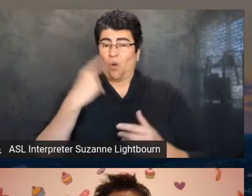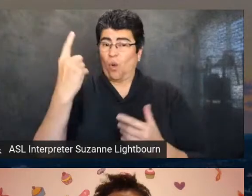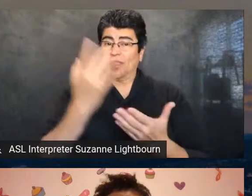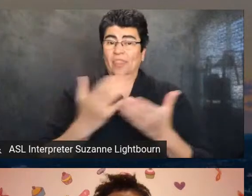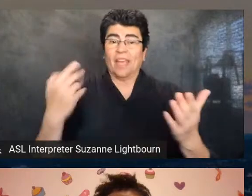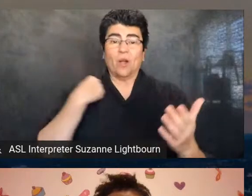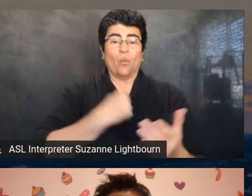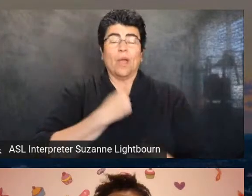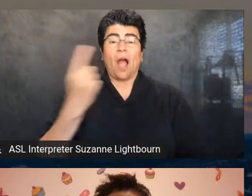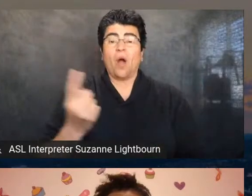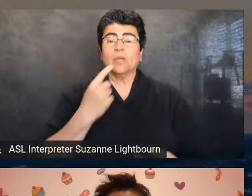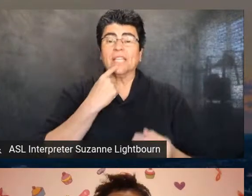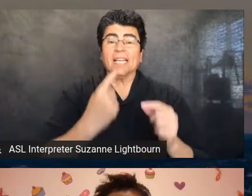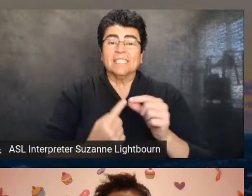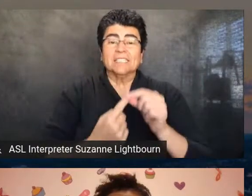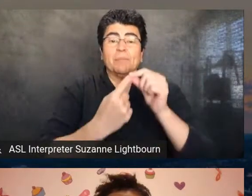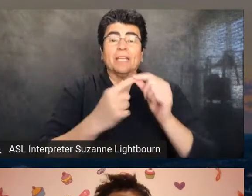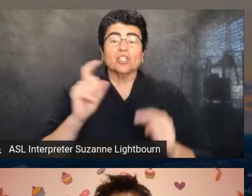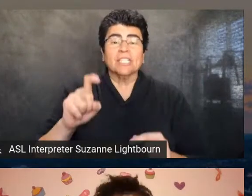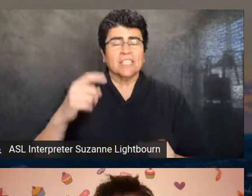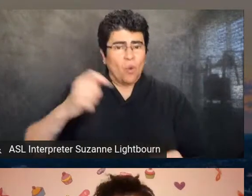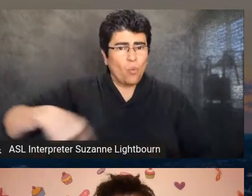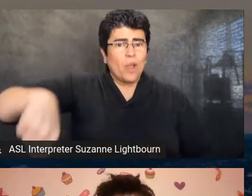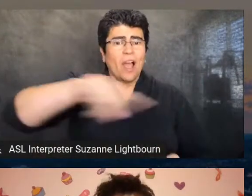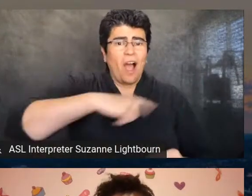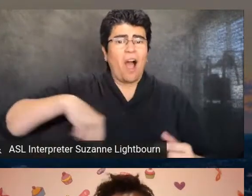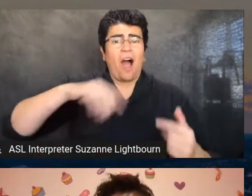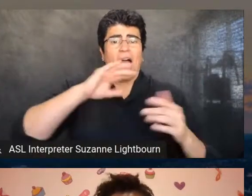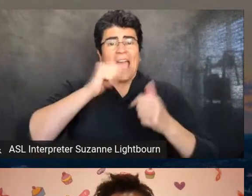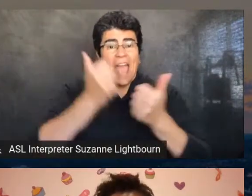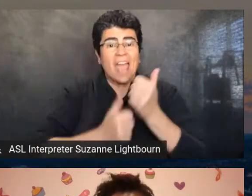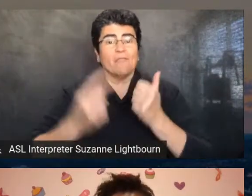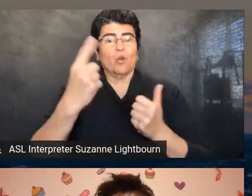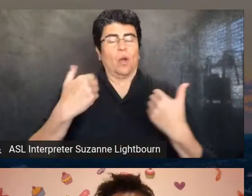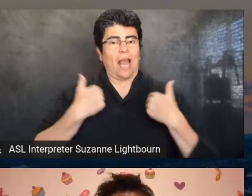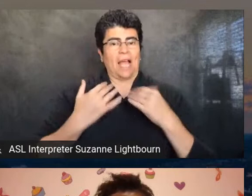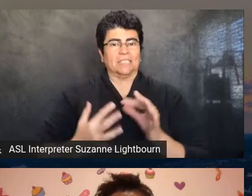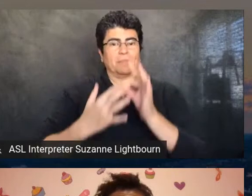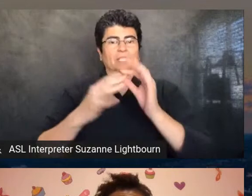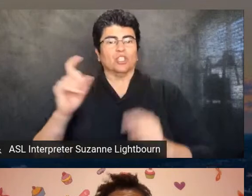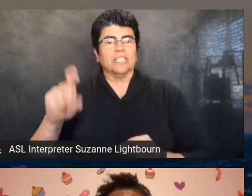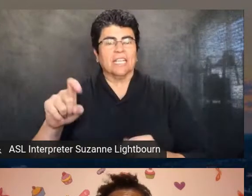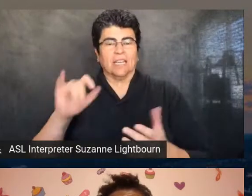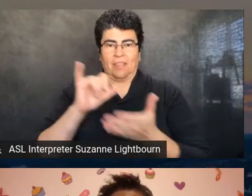special needs, everyone has special needs. Everyone has some kind of need that needs to be met,